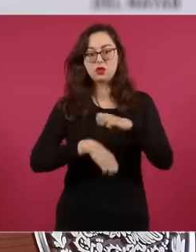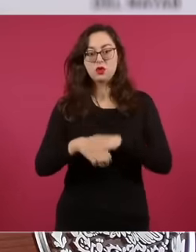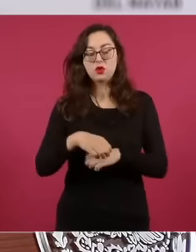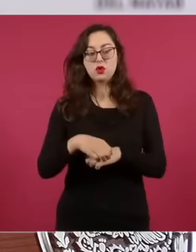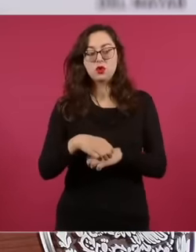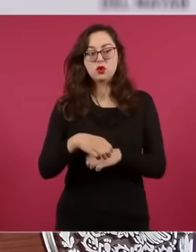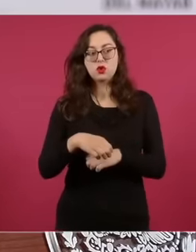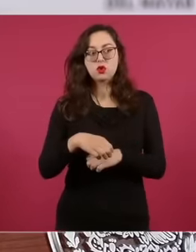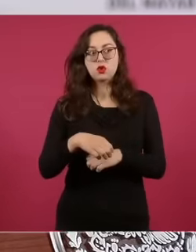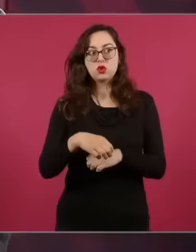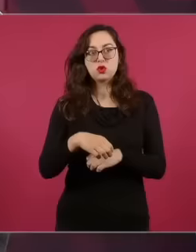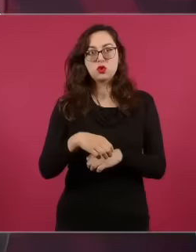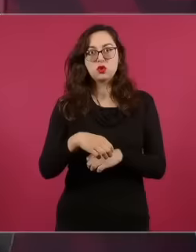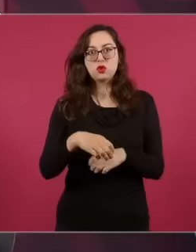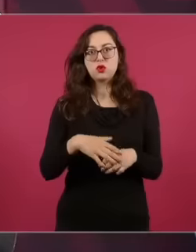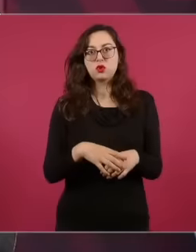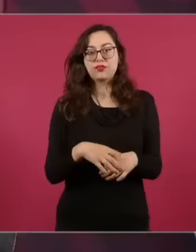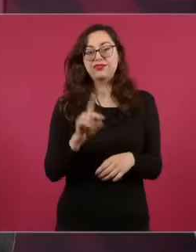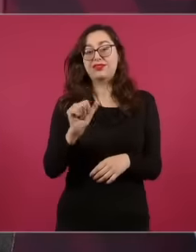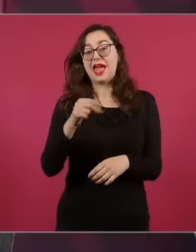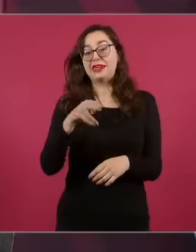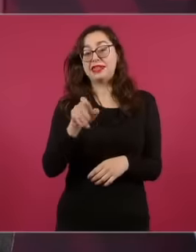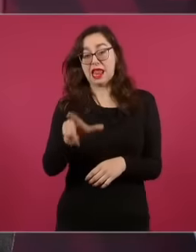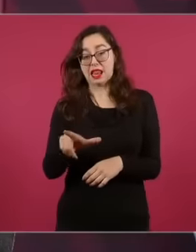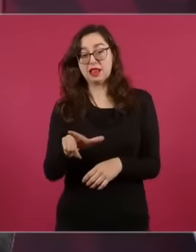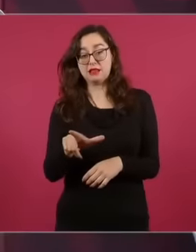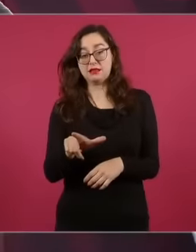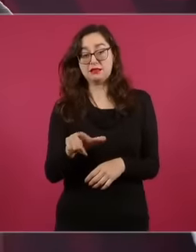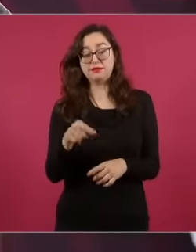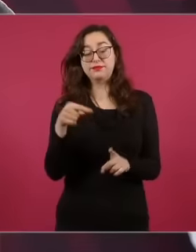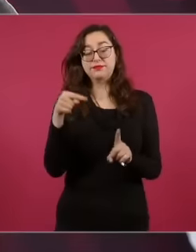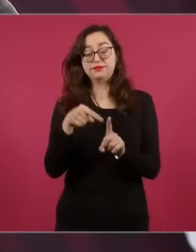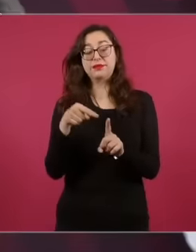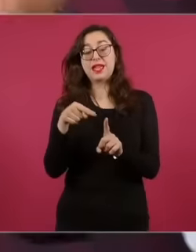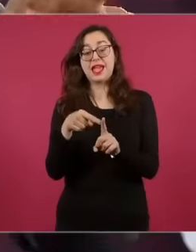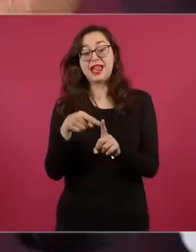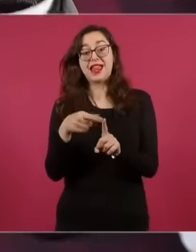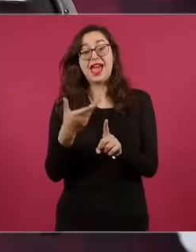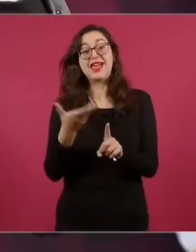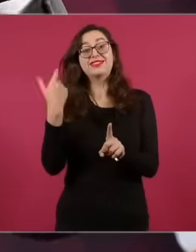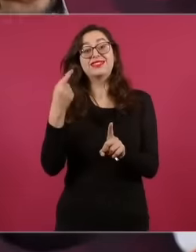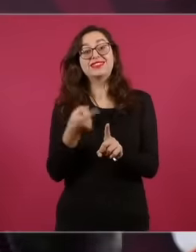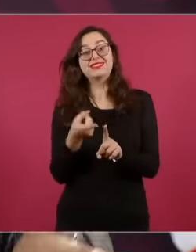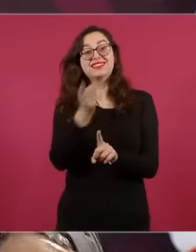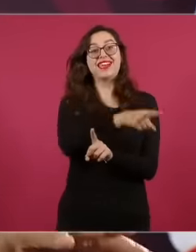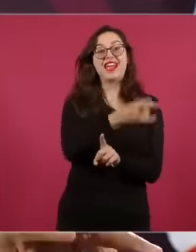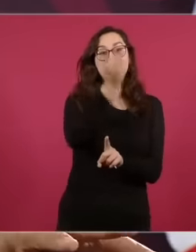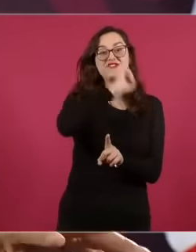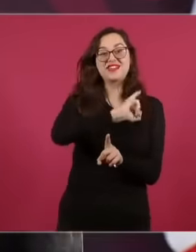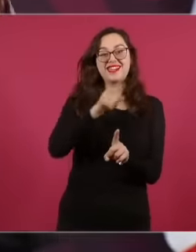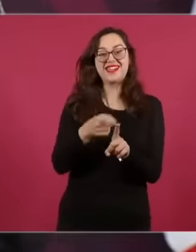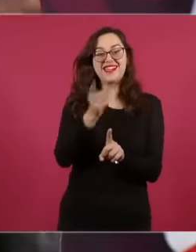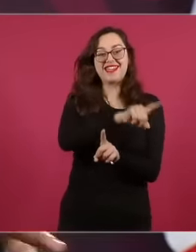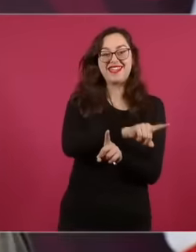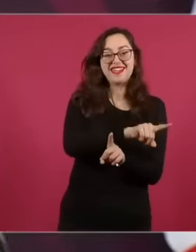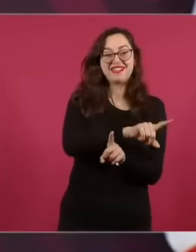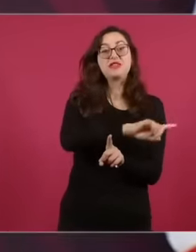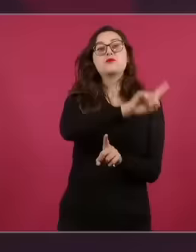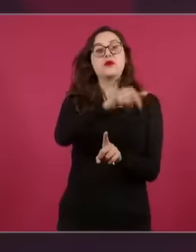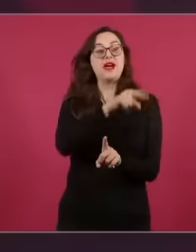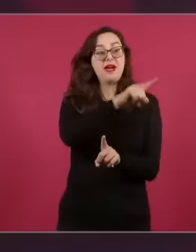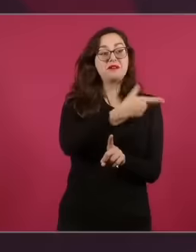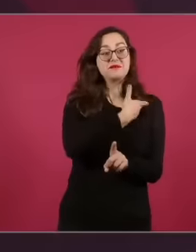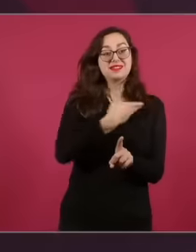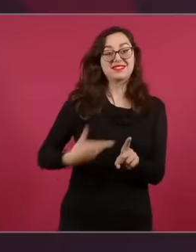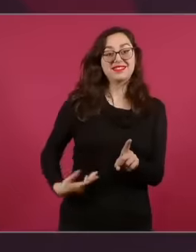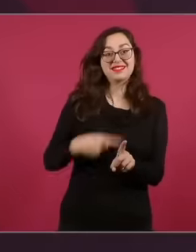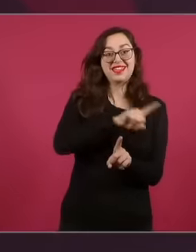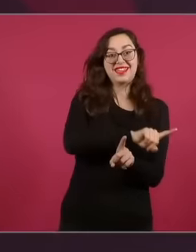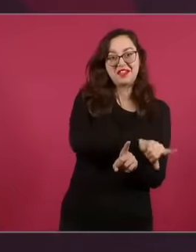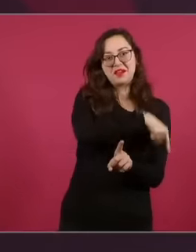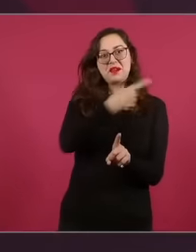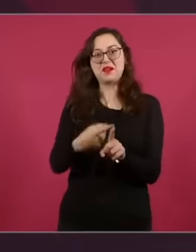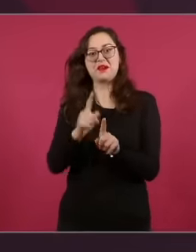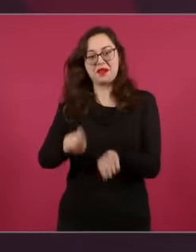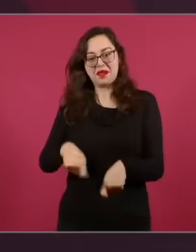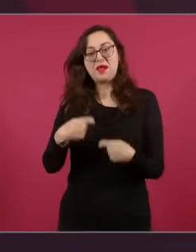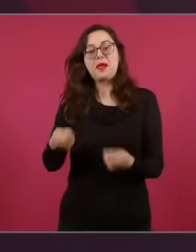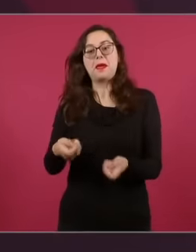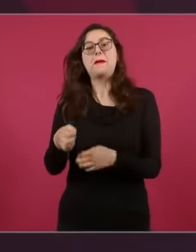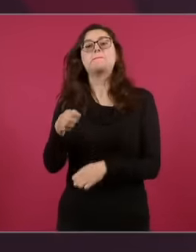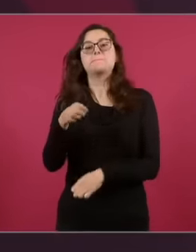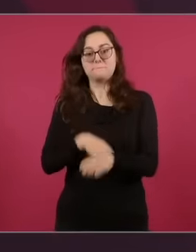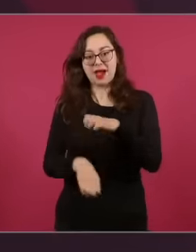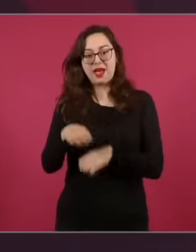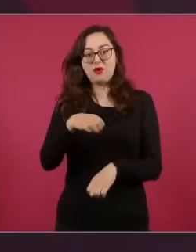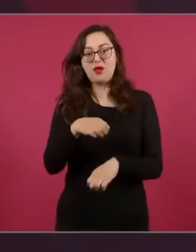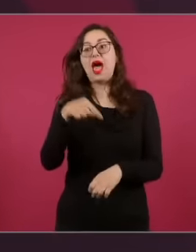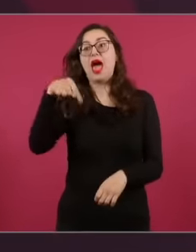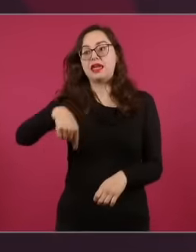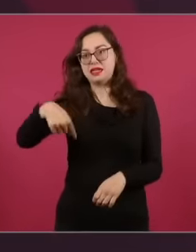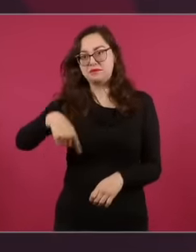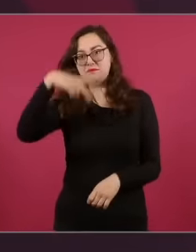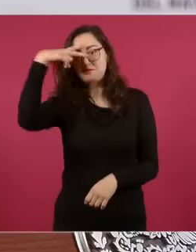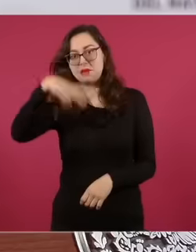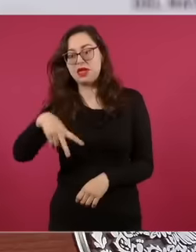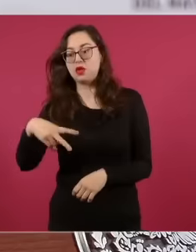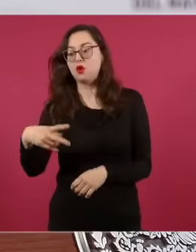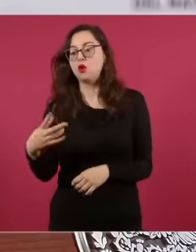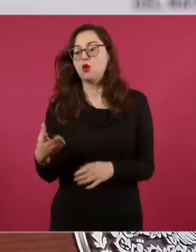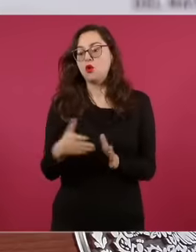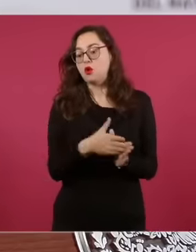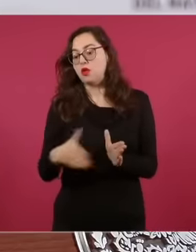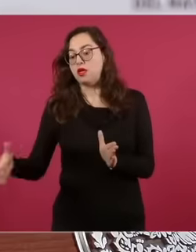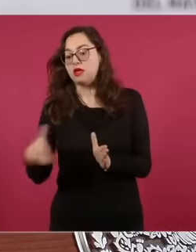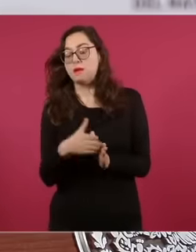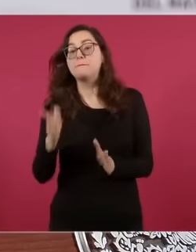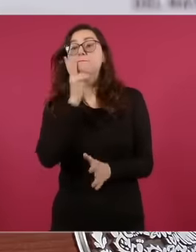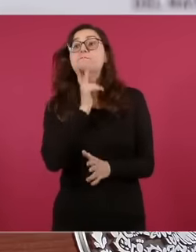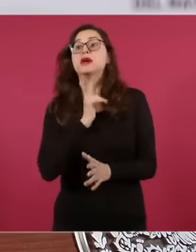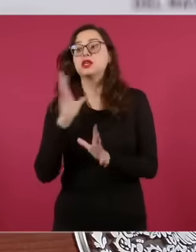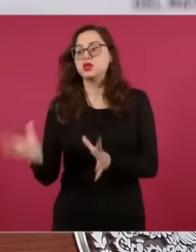of ry we are lucky that he is ambassador in Mexico when the oil expropriation and